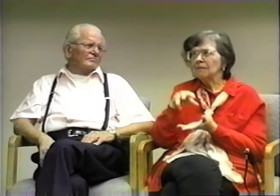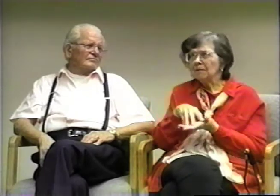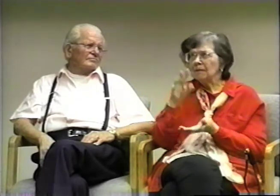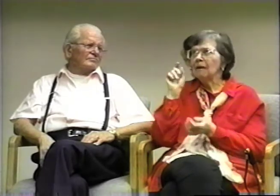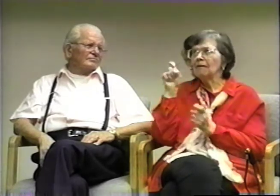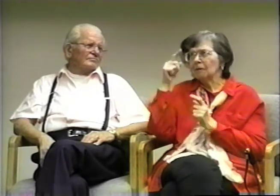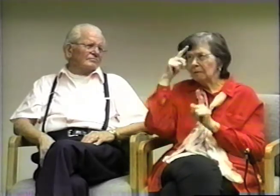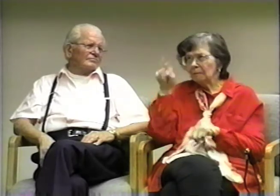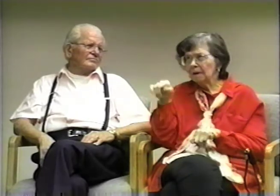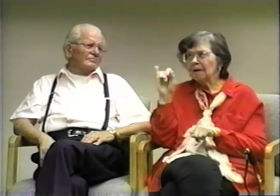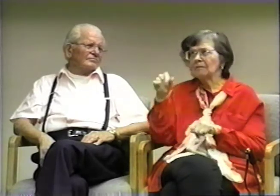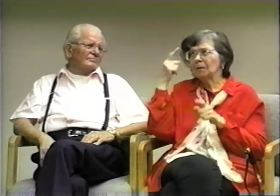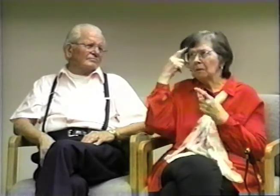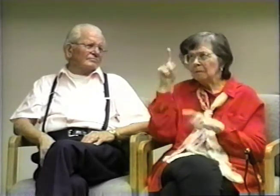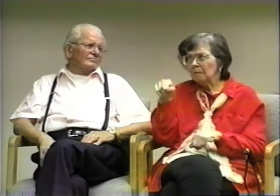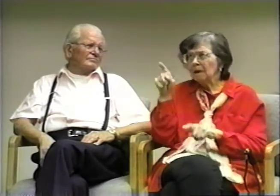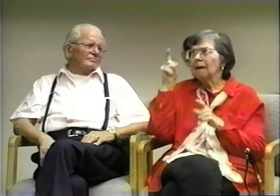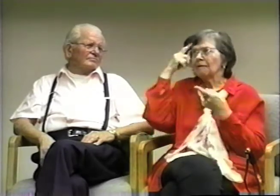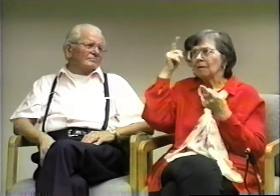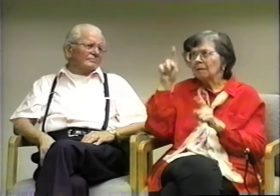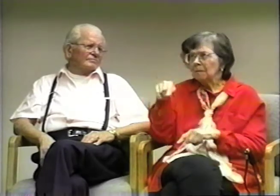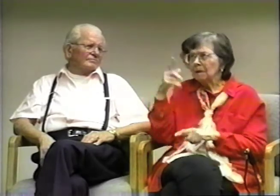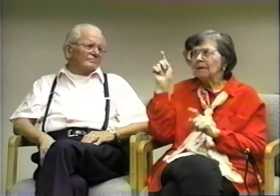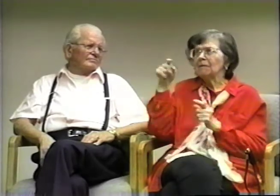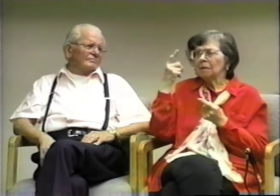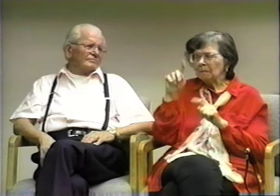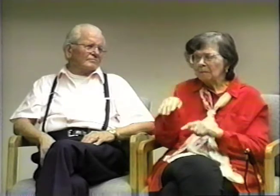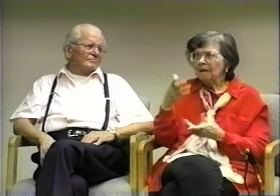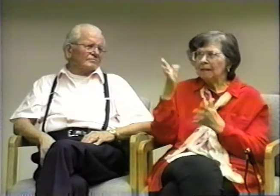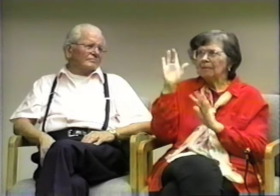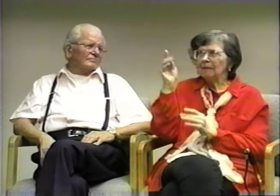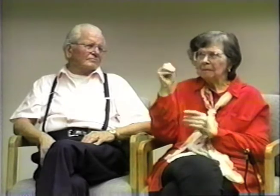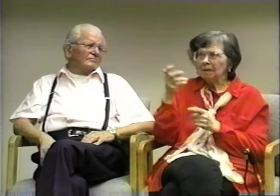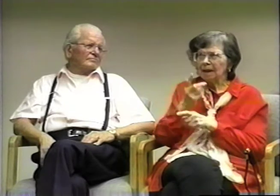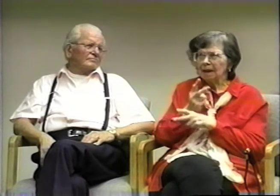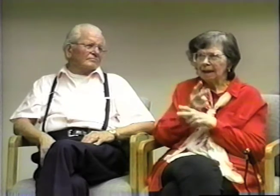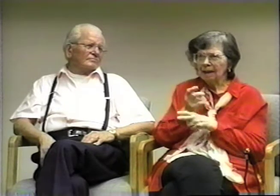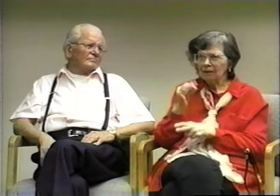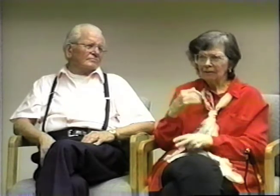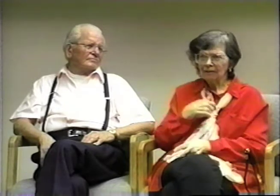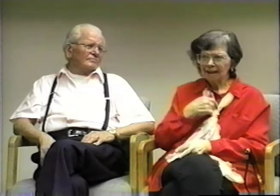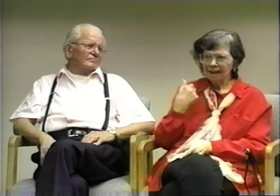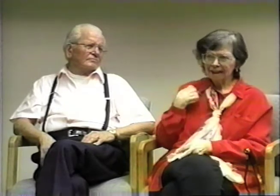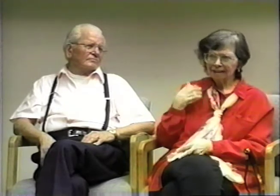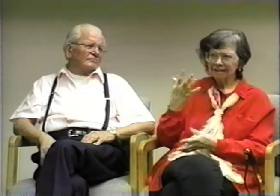we were taught to follow along with and agree with what we were being told and to believe that the hearing people